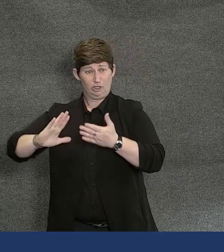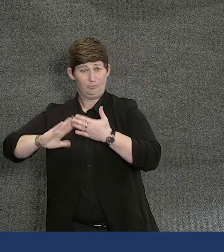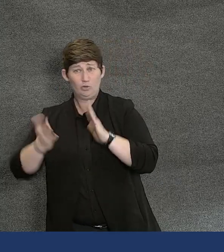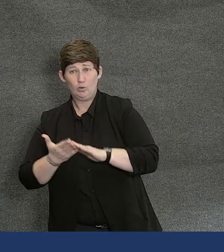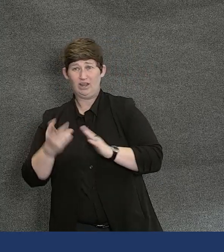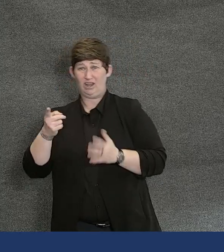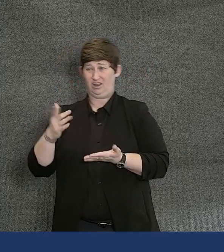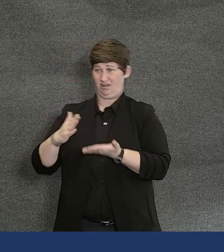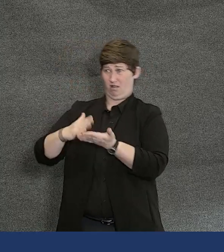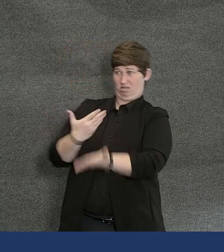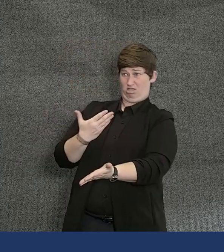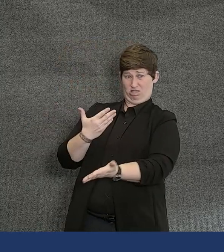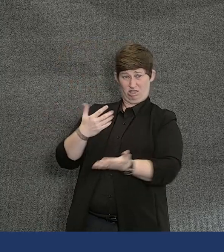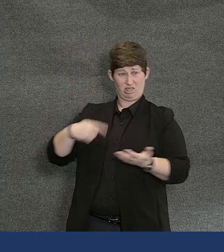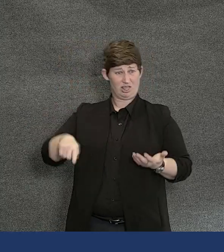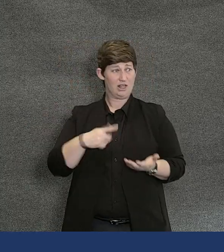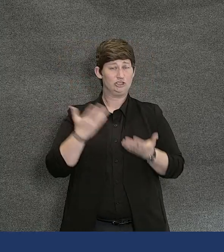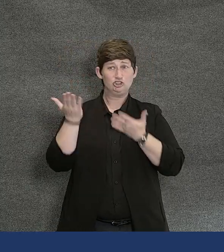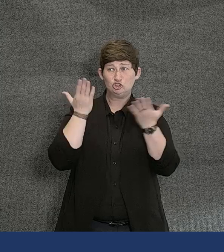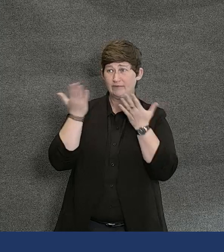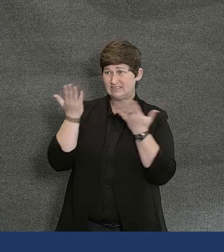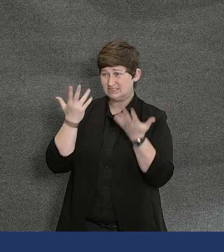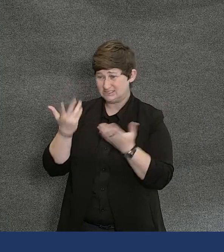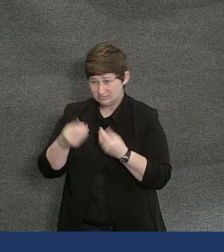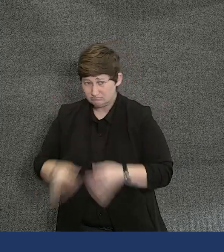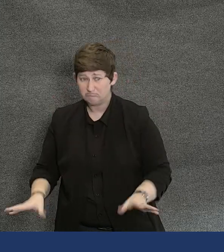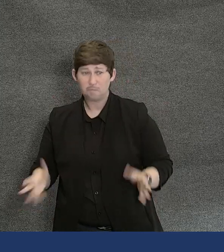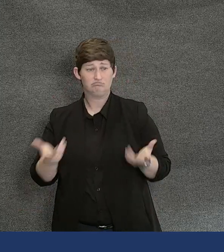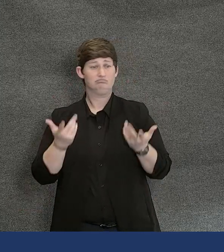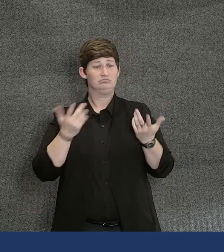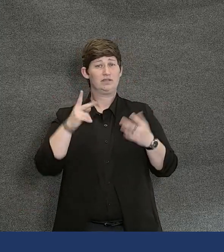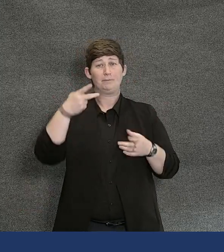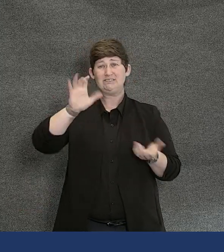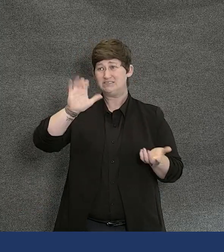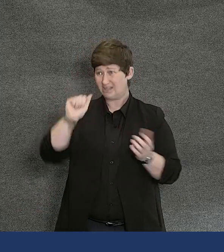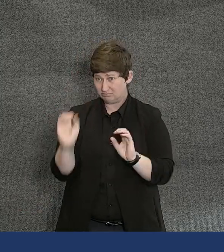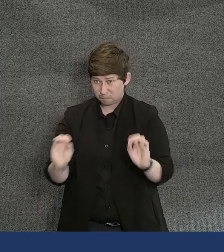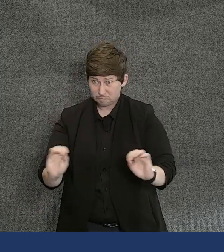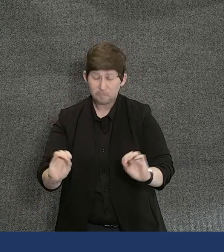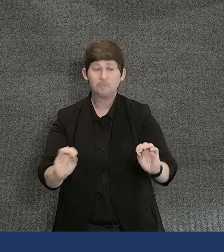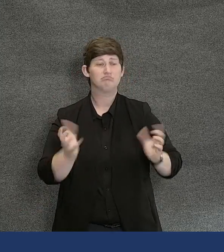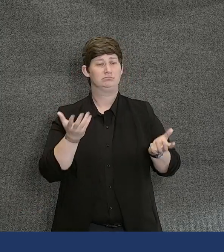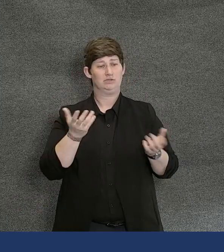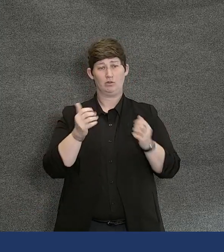if we are forced to go without PCA support, if we are forced to rely on natural supports